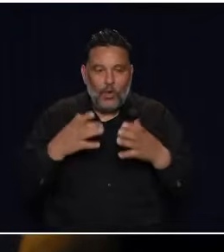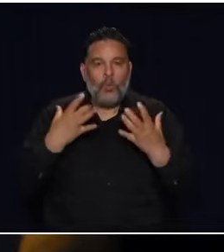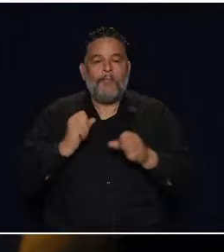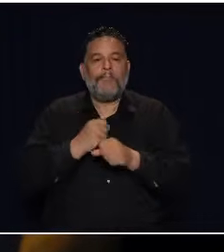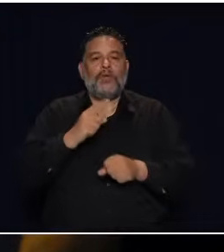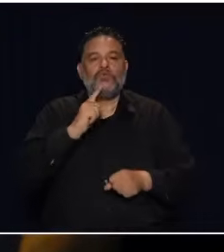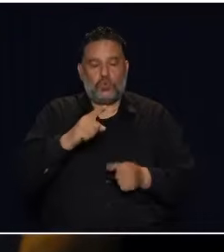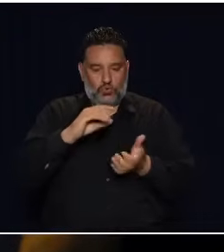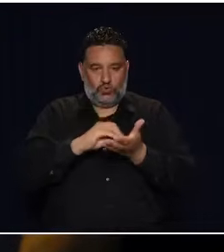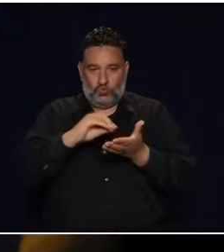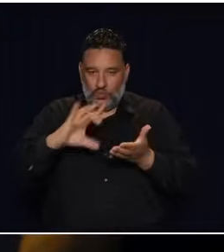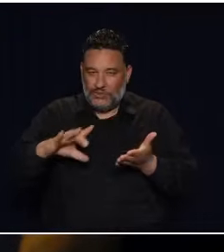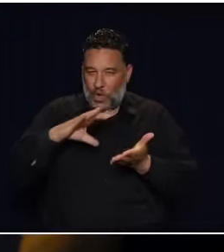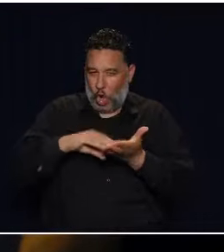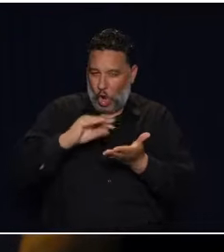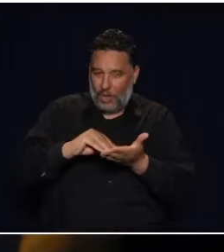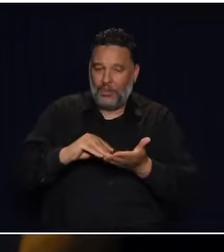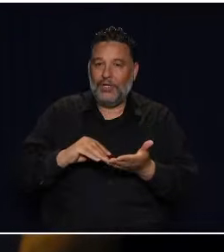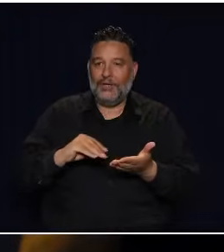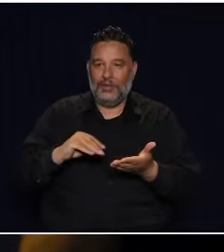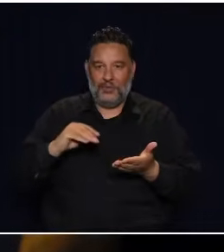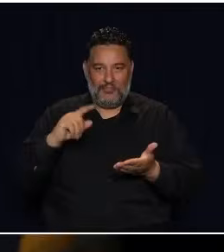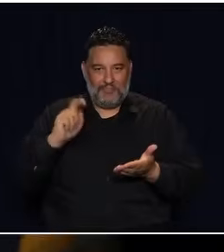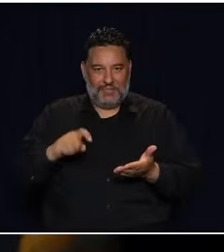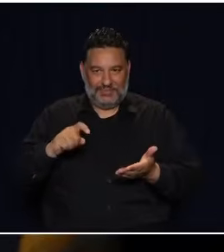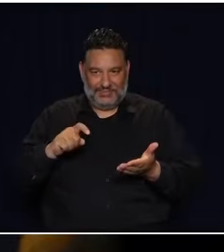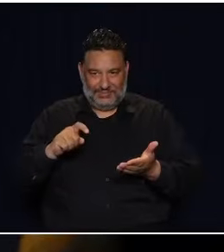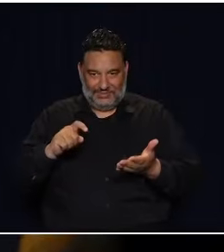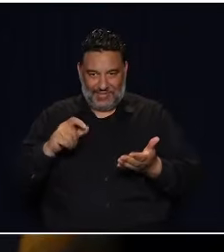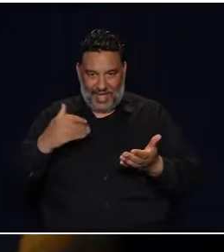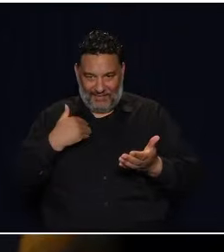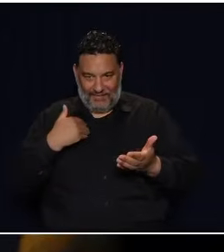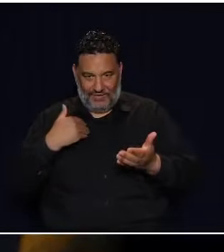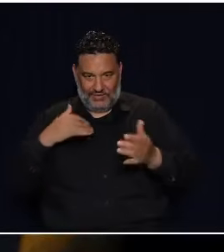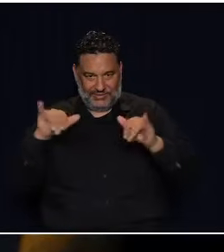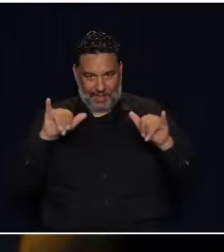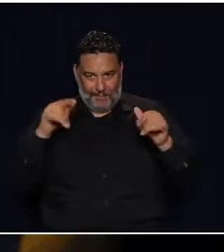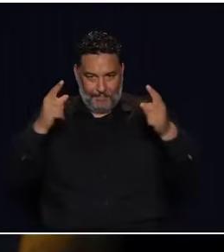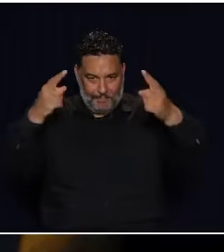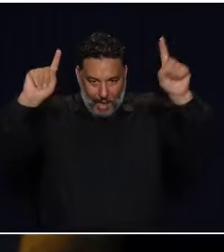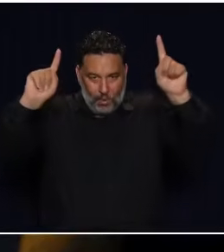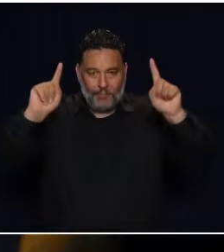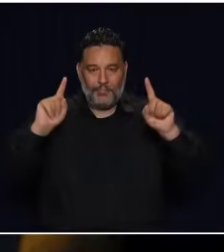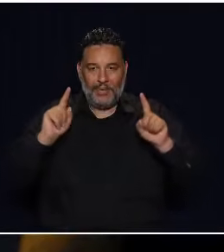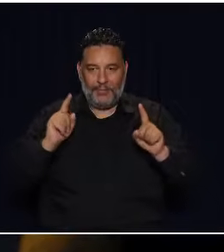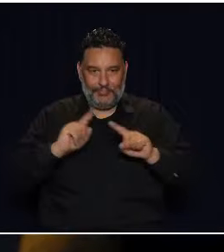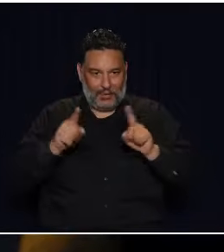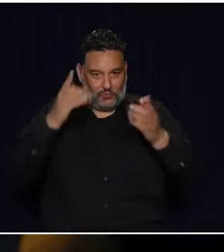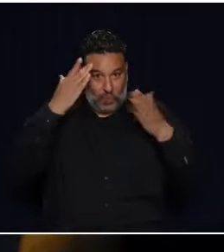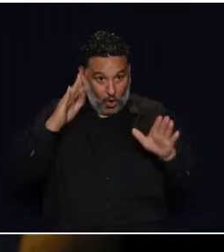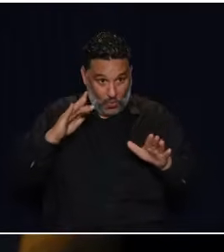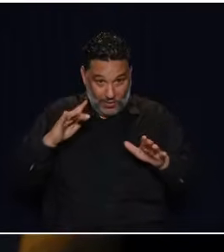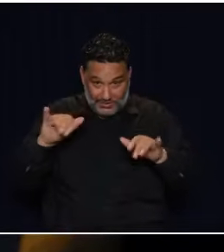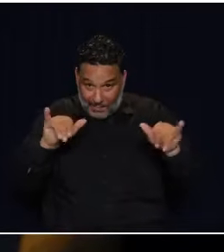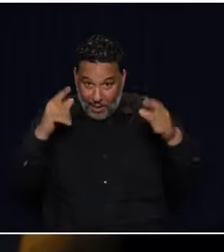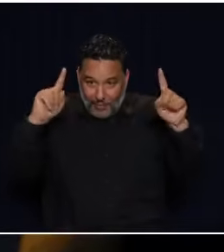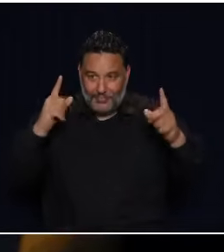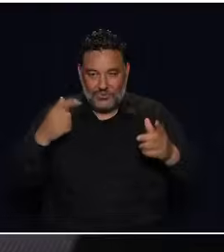WE ARE ON THE SAME TEAM. WE ARE ALL TRYING TO MAKE SURE OUR STUDENTS ARE LEARNING. WE HAVE TO HAVE THE SAME